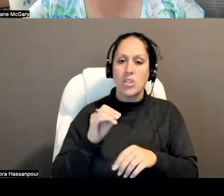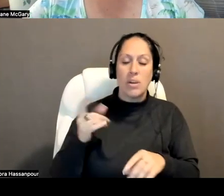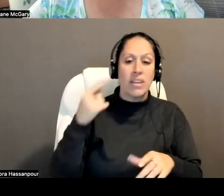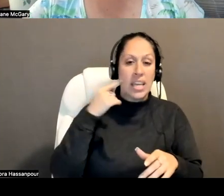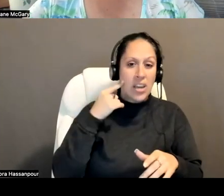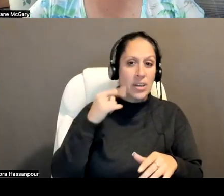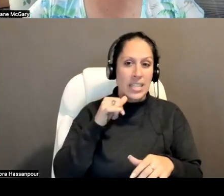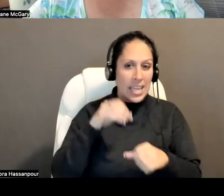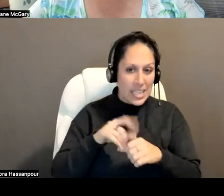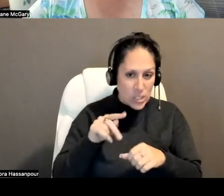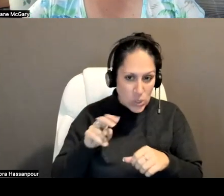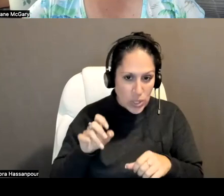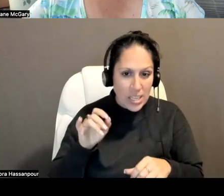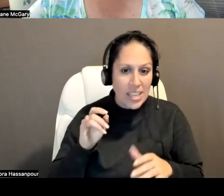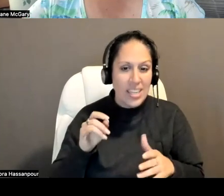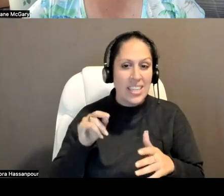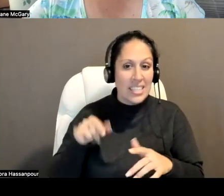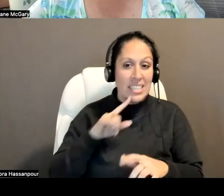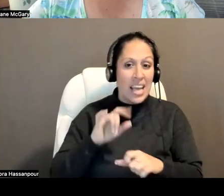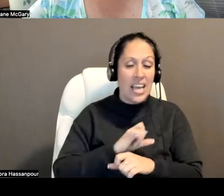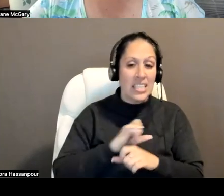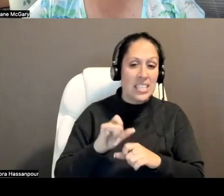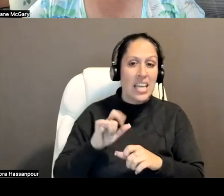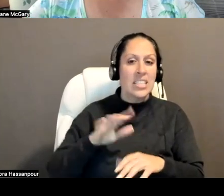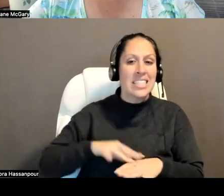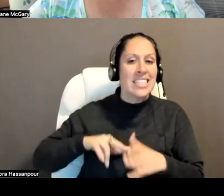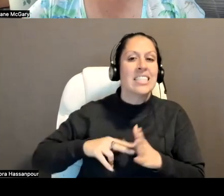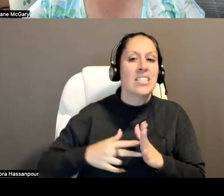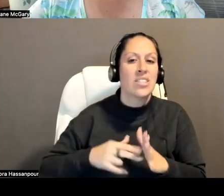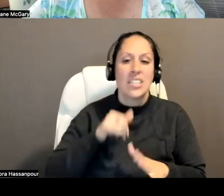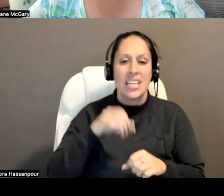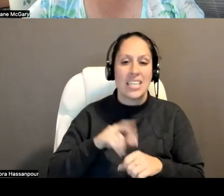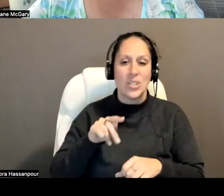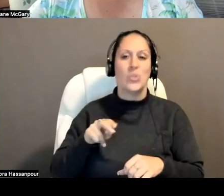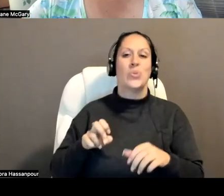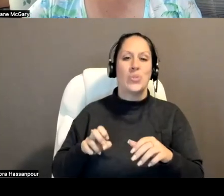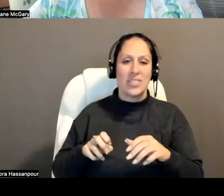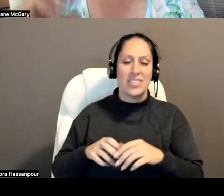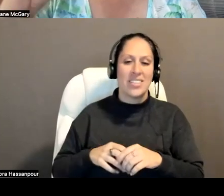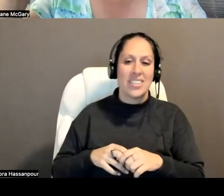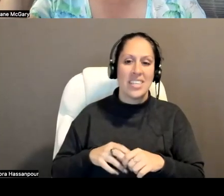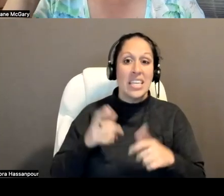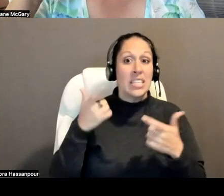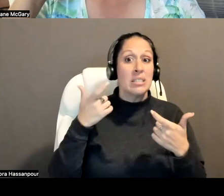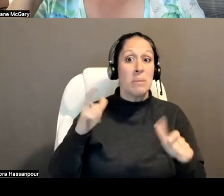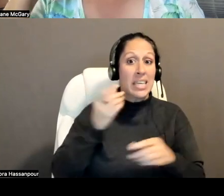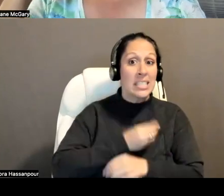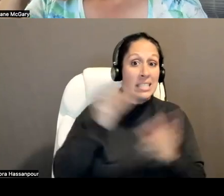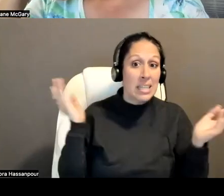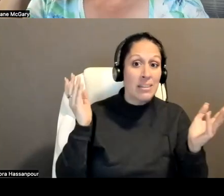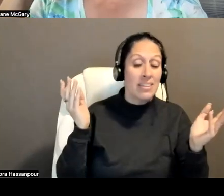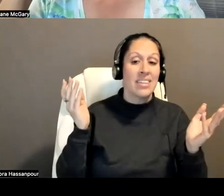it's not in tune, it's actually intentionally not in tune! A big disclaimer right at the bottom of